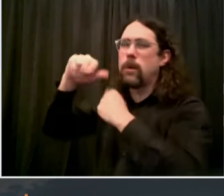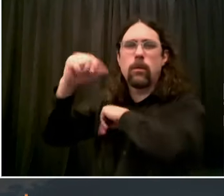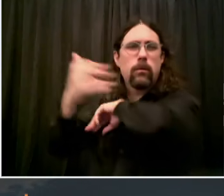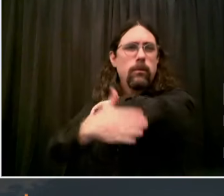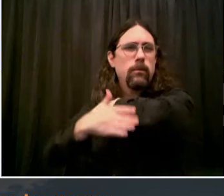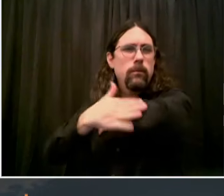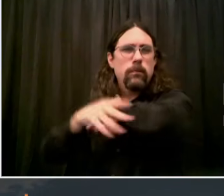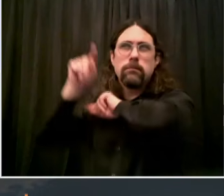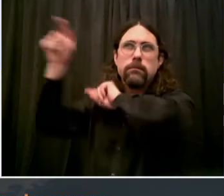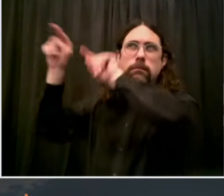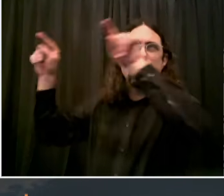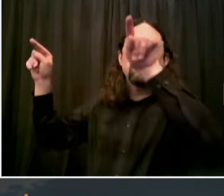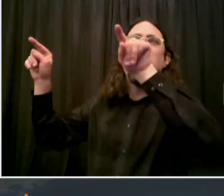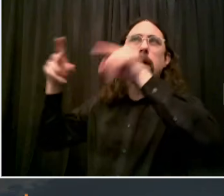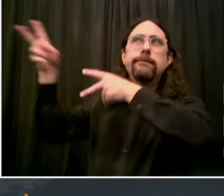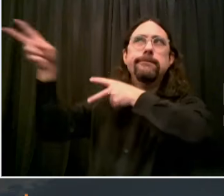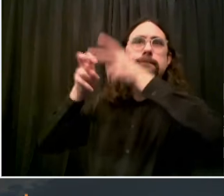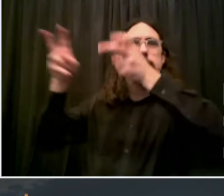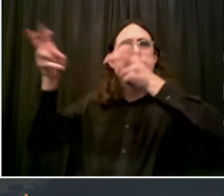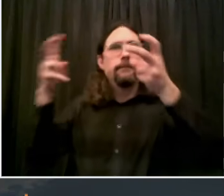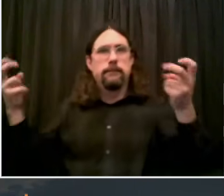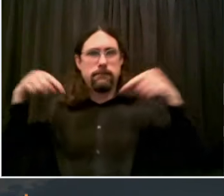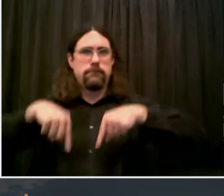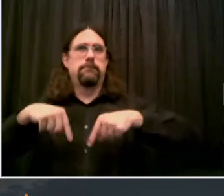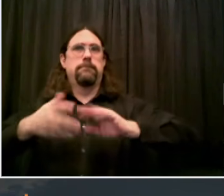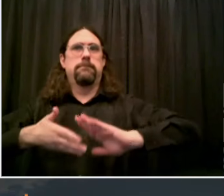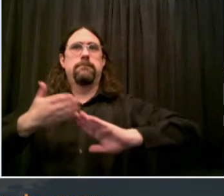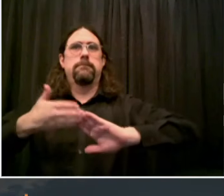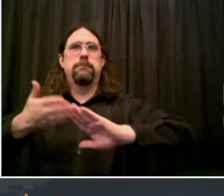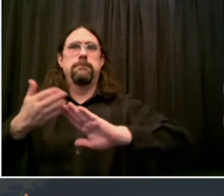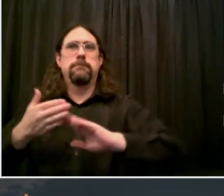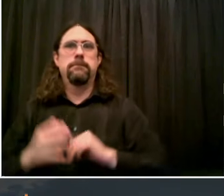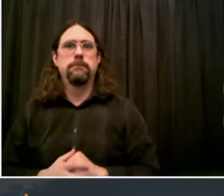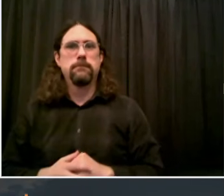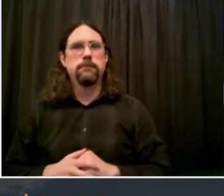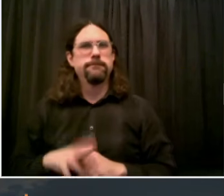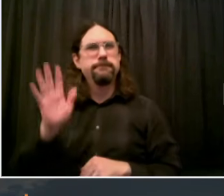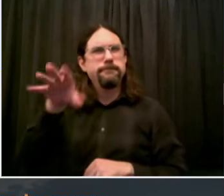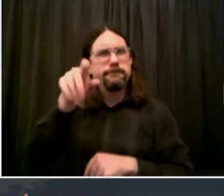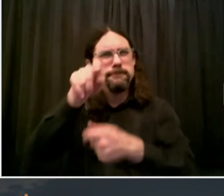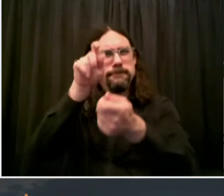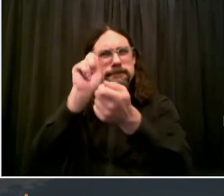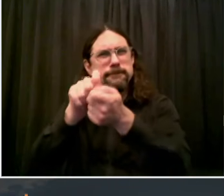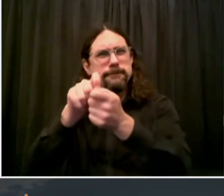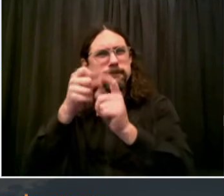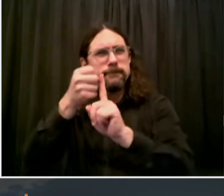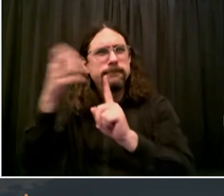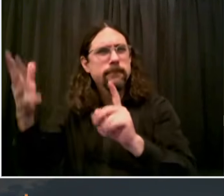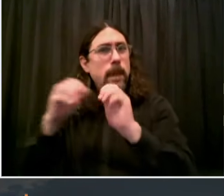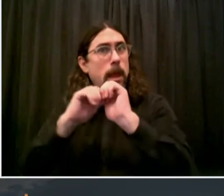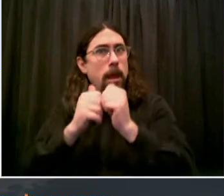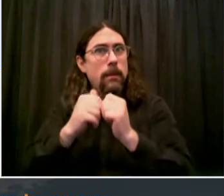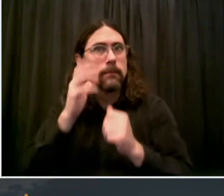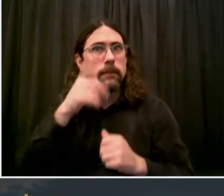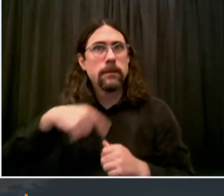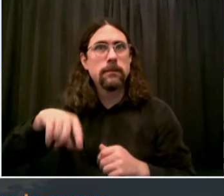HAPPEN BY JUNE 1st WE'RE GOING TO HAVE INDIVIDUALS ALL OVER THE CITY WHO ARE HELPING EVERYDAY NEW